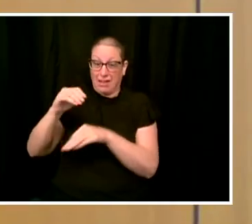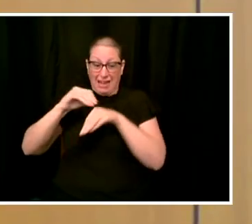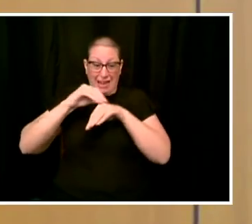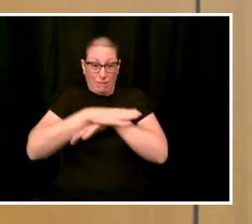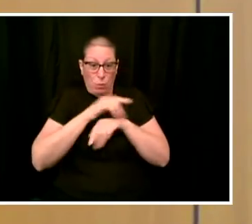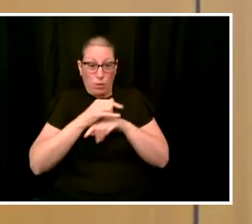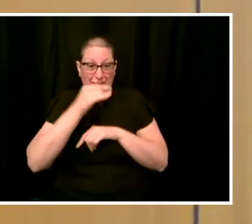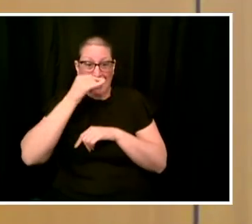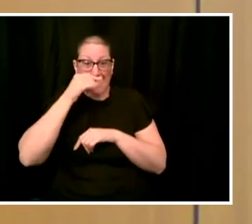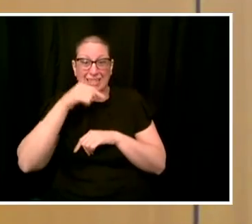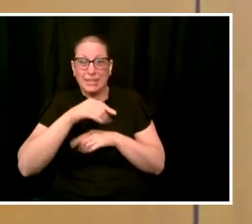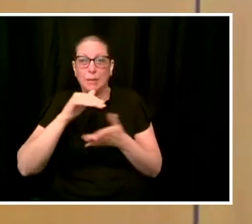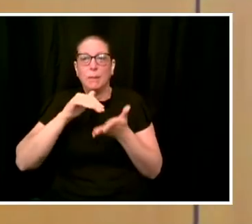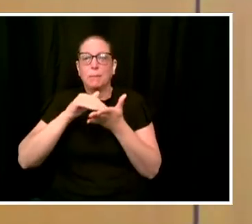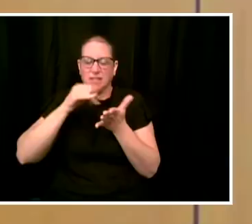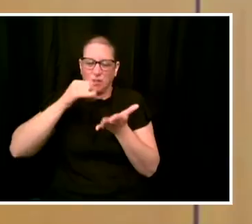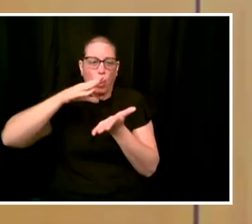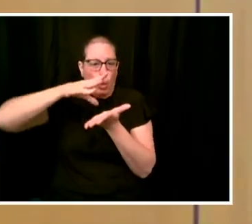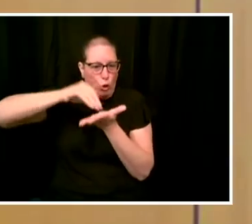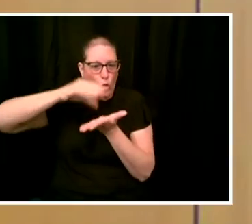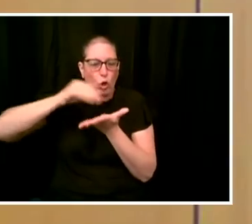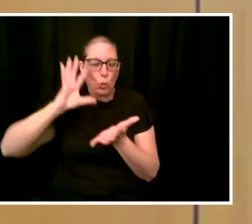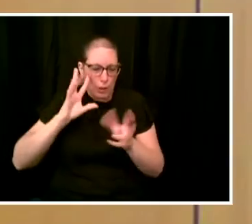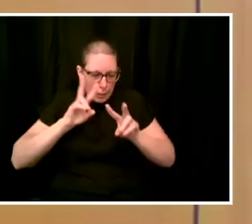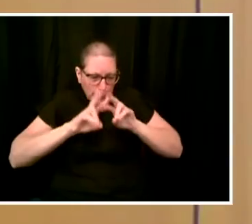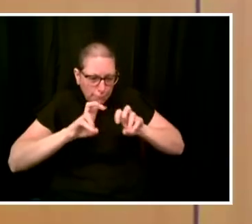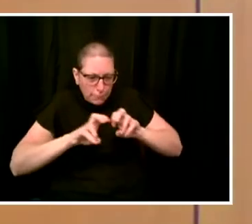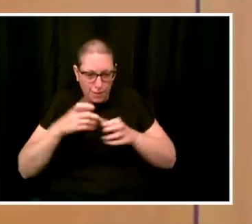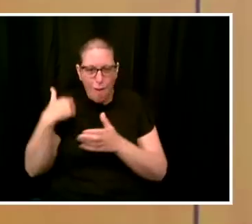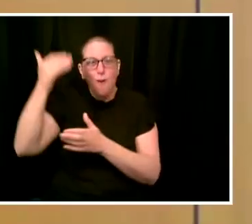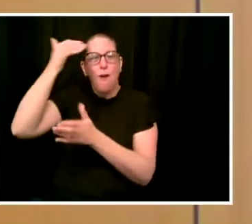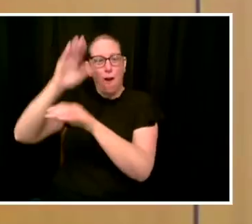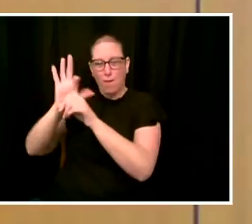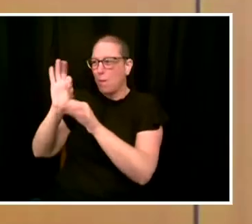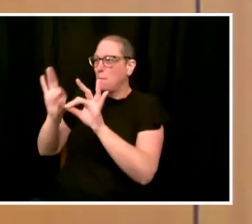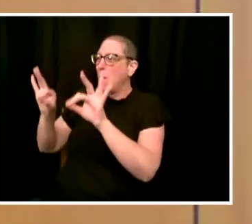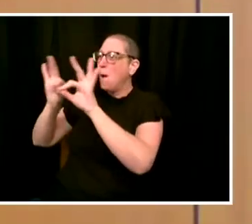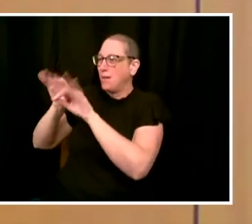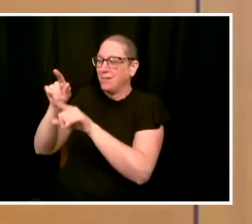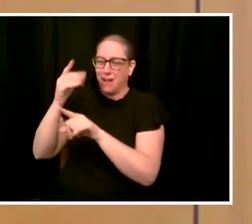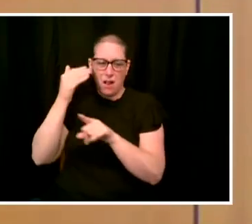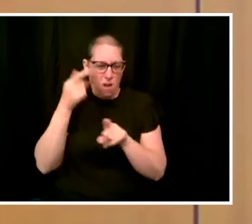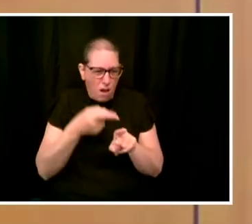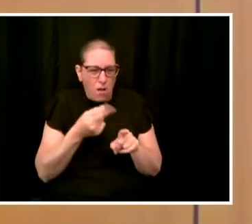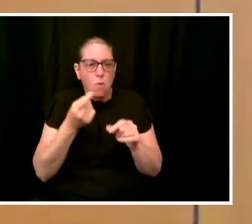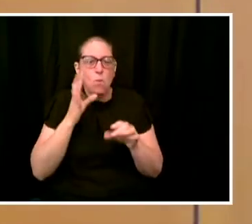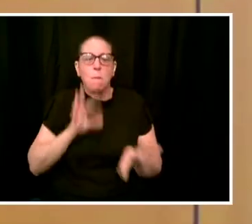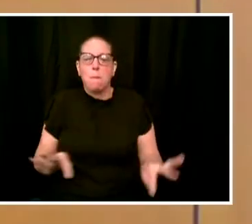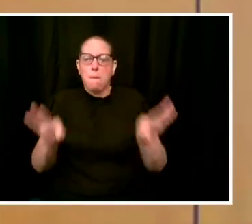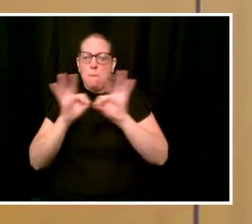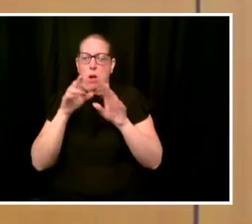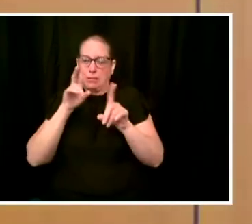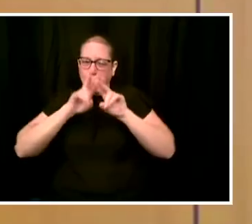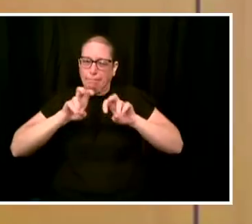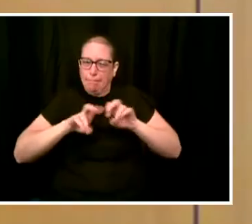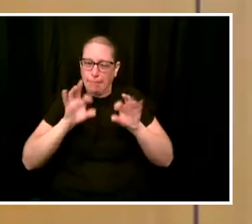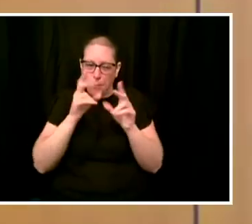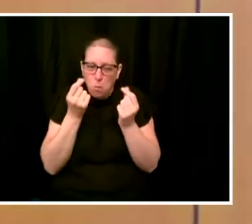AND SO TERMS OF PREVENTION, THE MOST IMPORTANT THING IS, AGAIN, FOR FAMILIESO T EMRAIN INDOORS AS